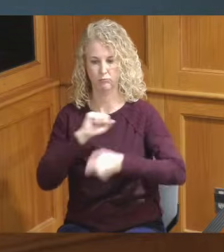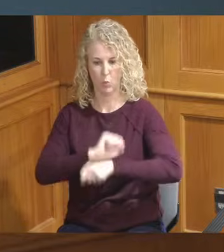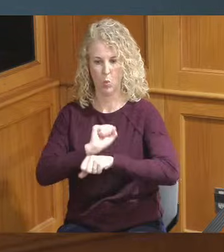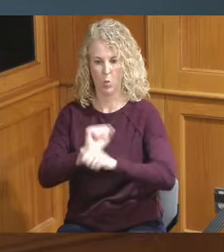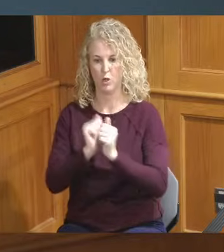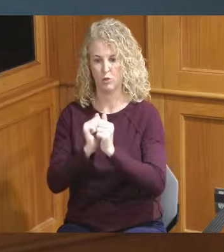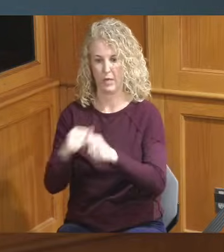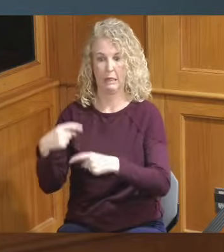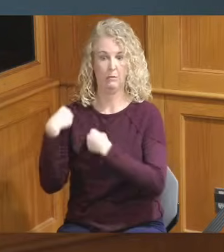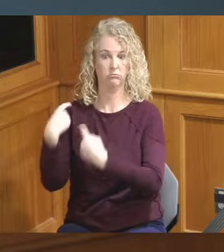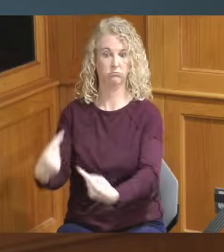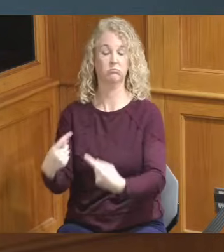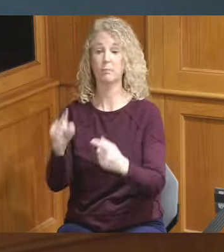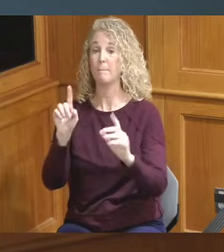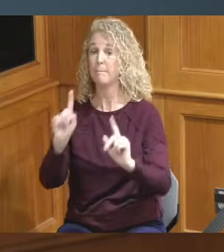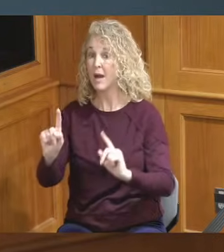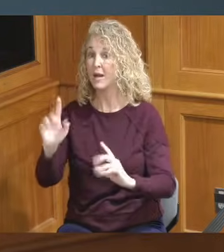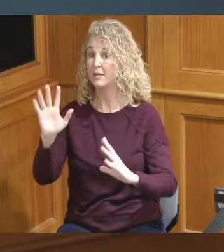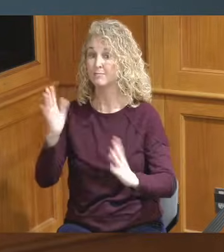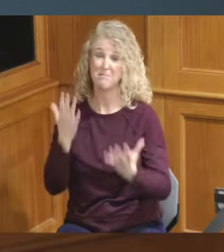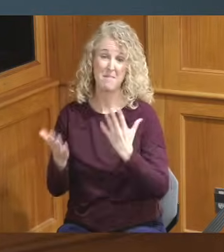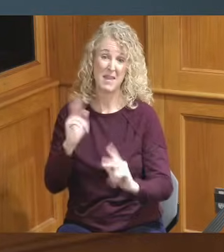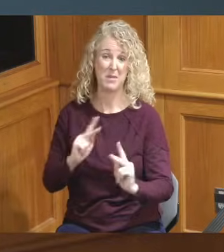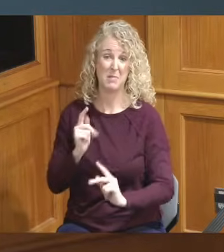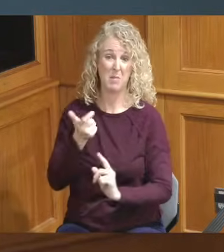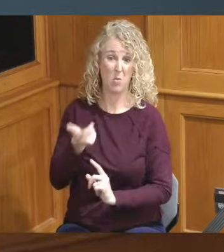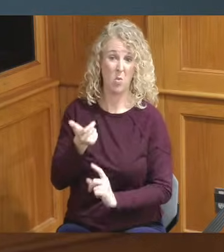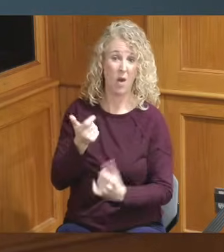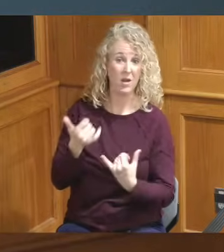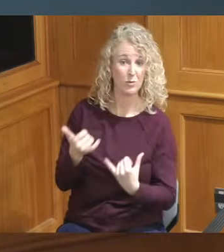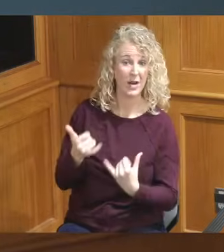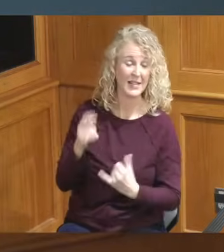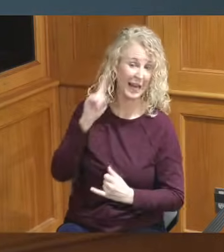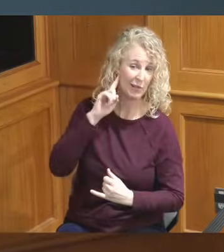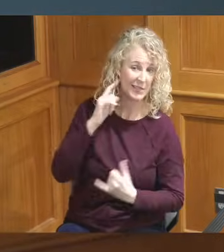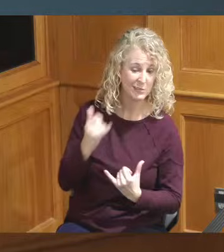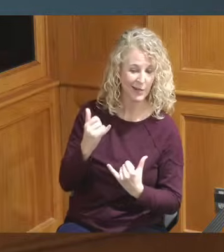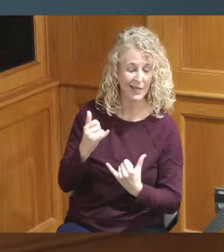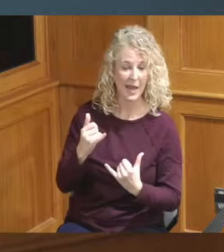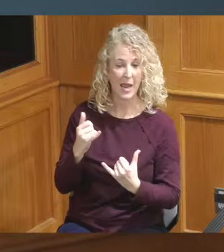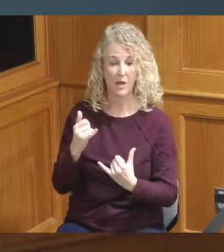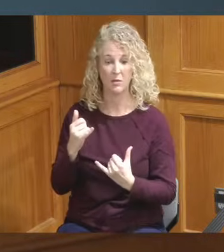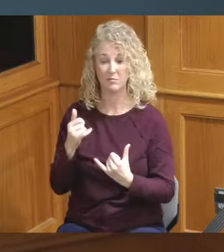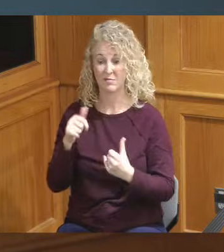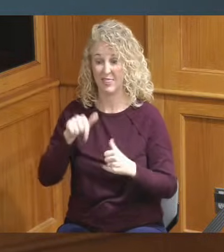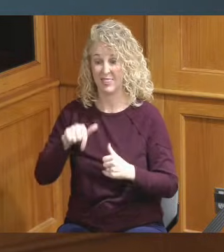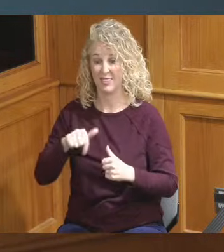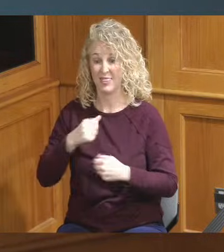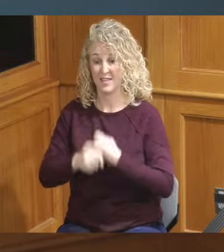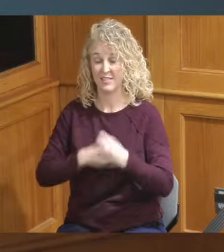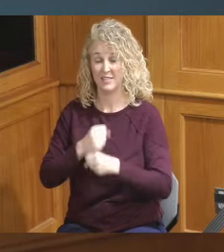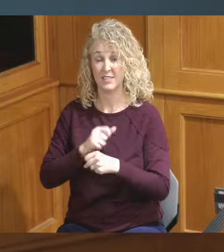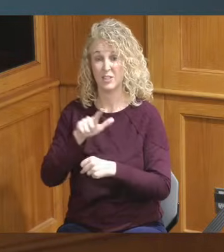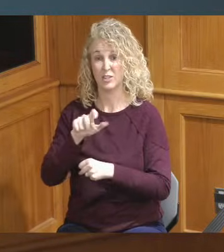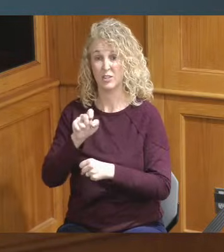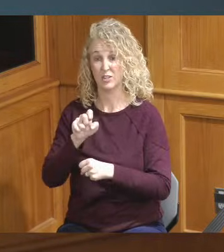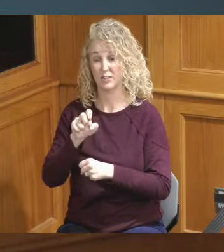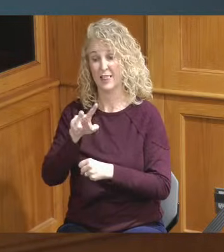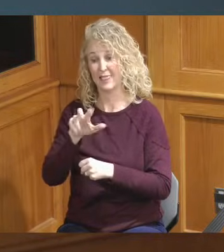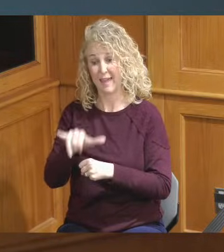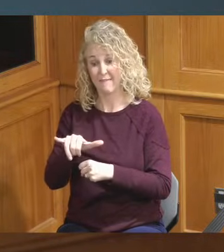I'm just I just want people that are watching as we look at a children's levy to know that we're